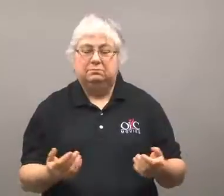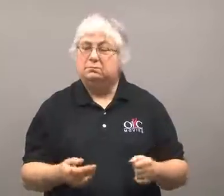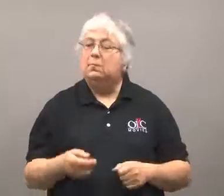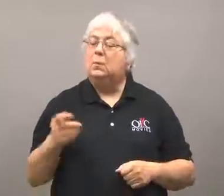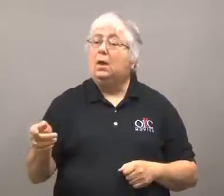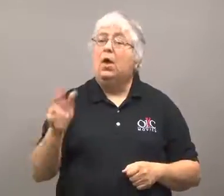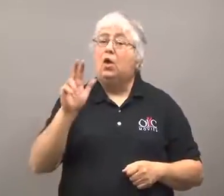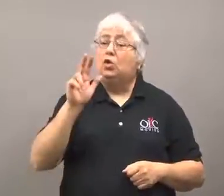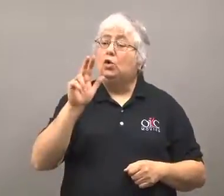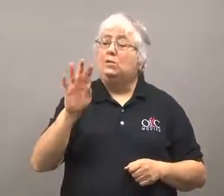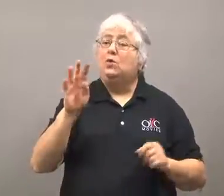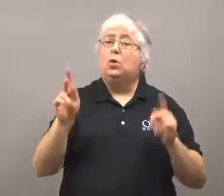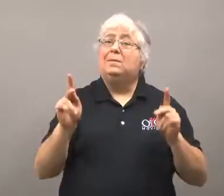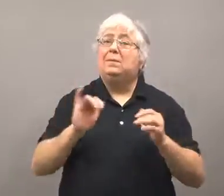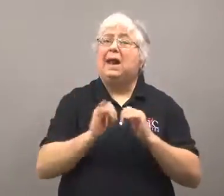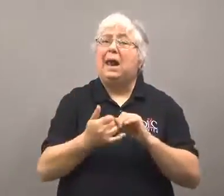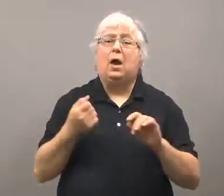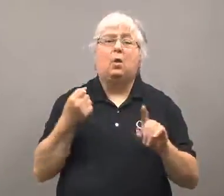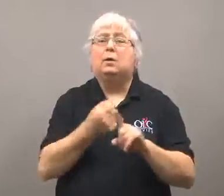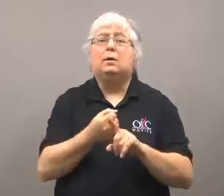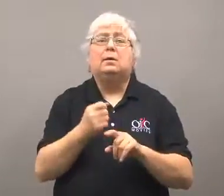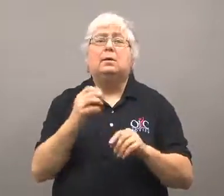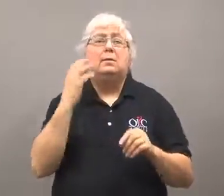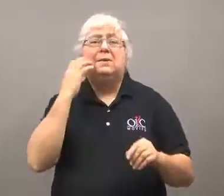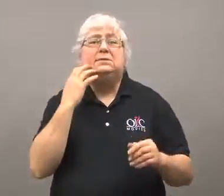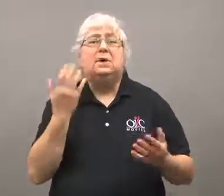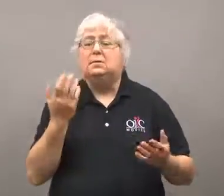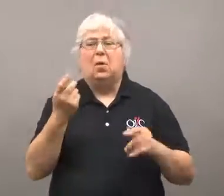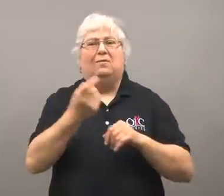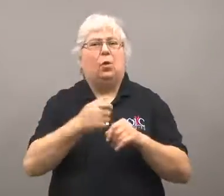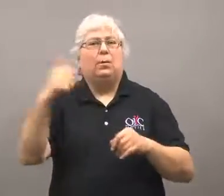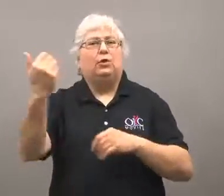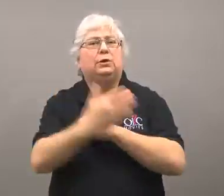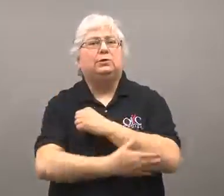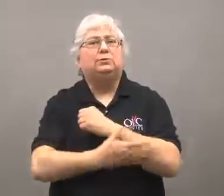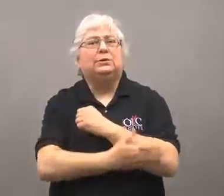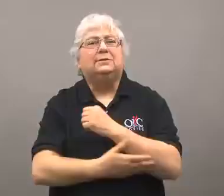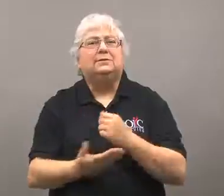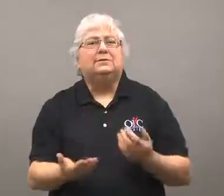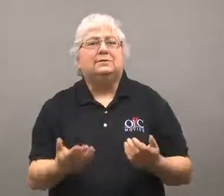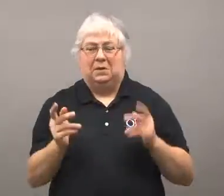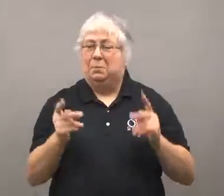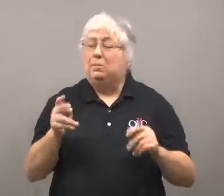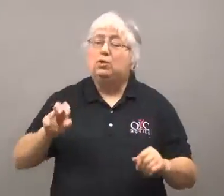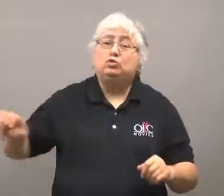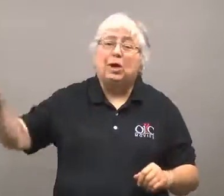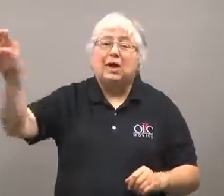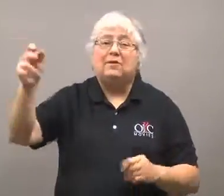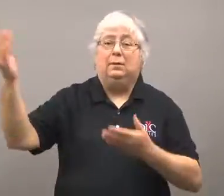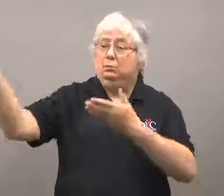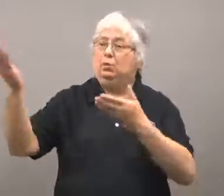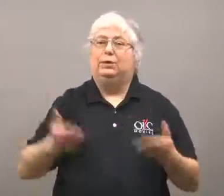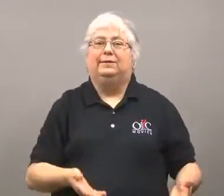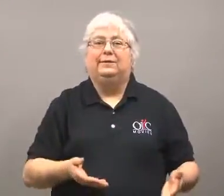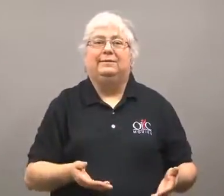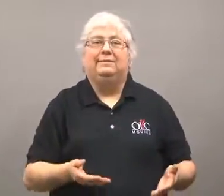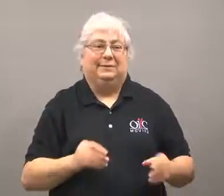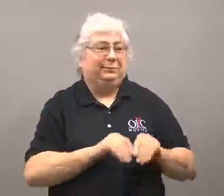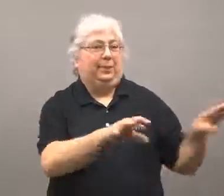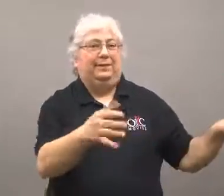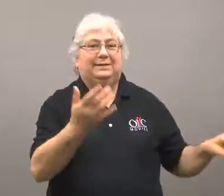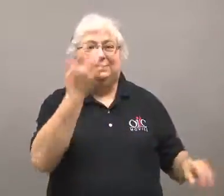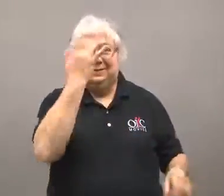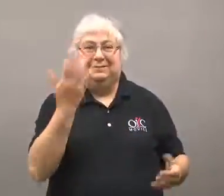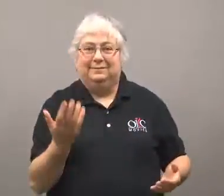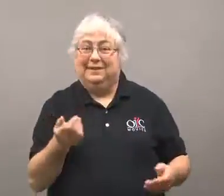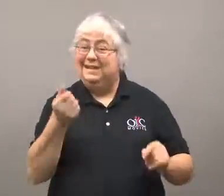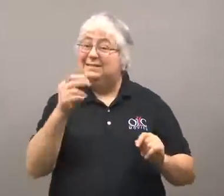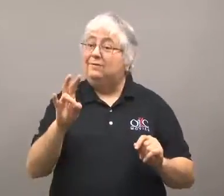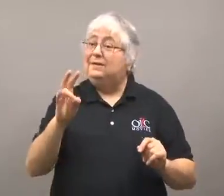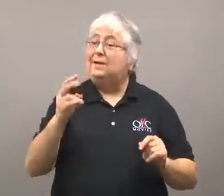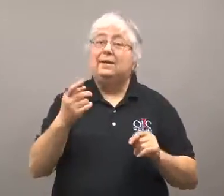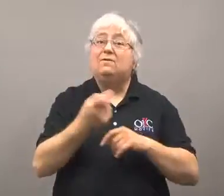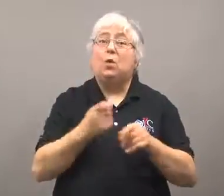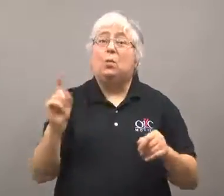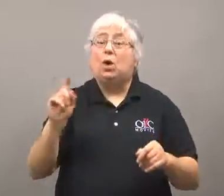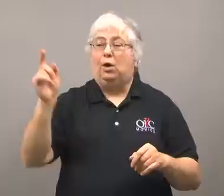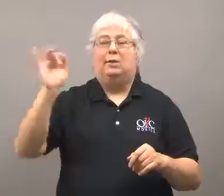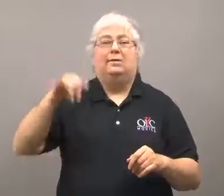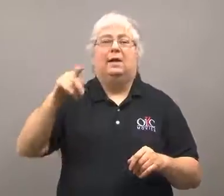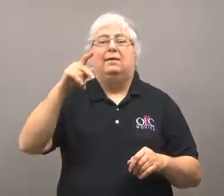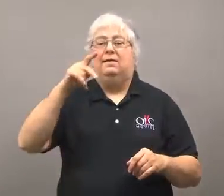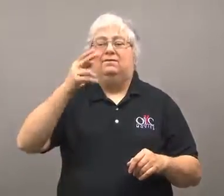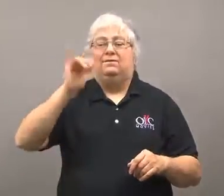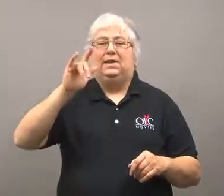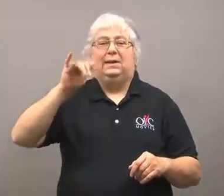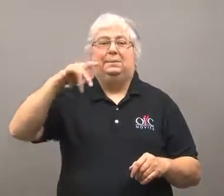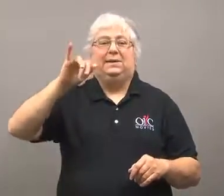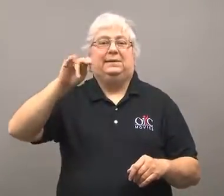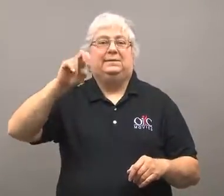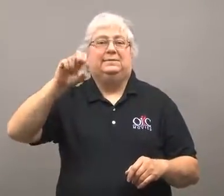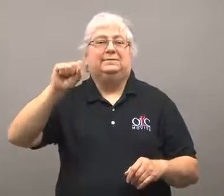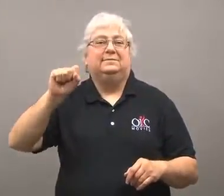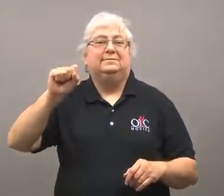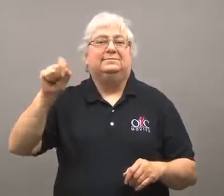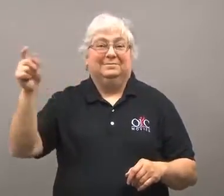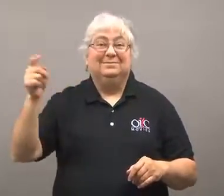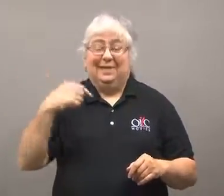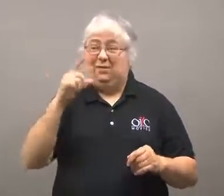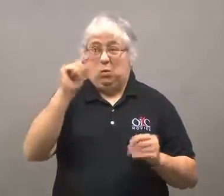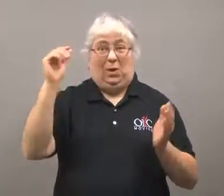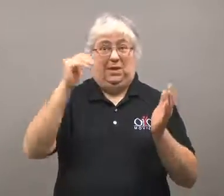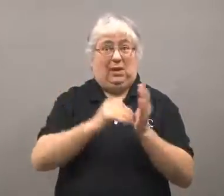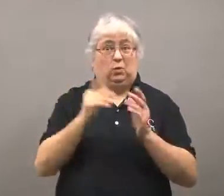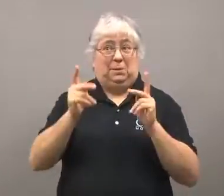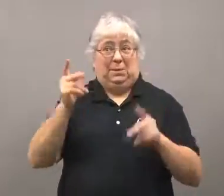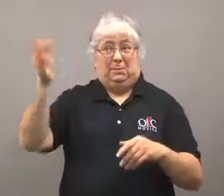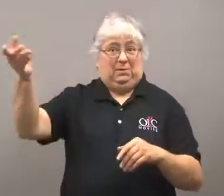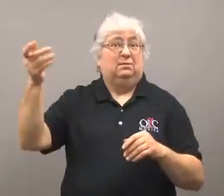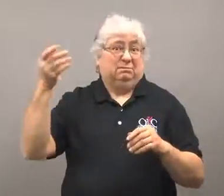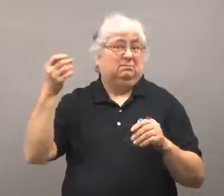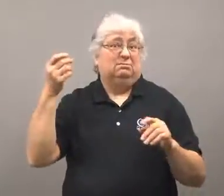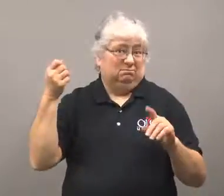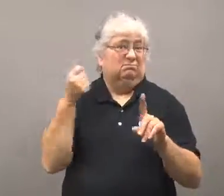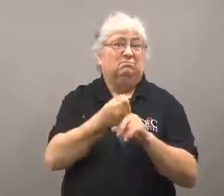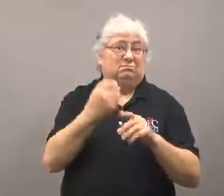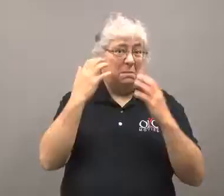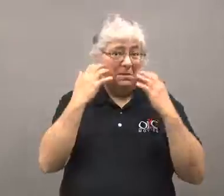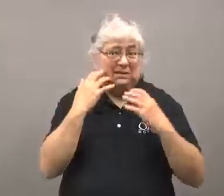34 people got it due to traveling to other countries and bringing it back here.